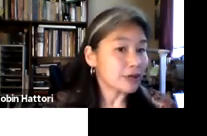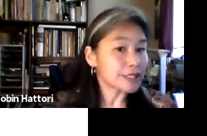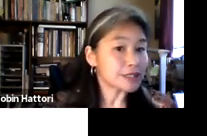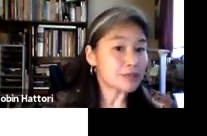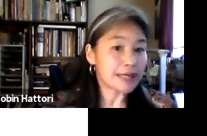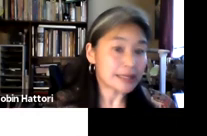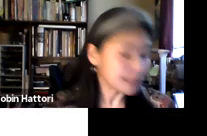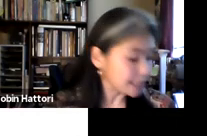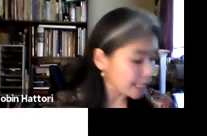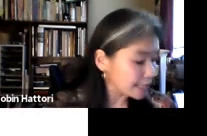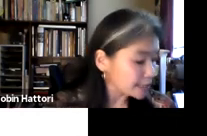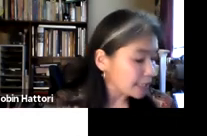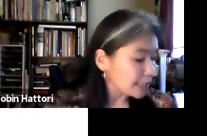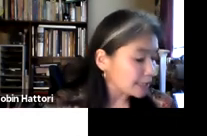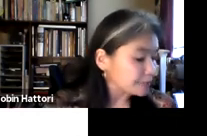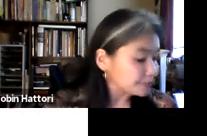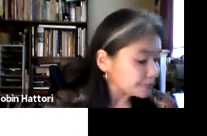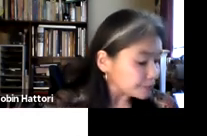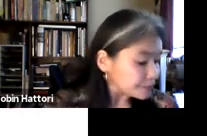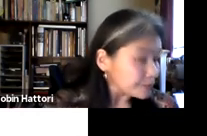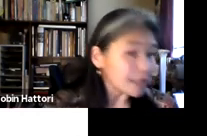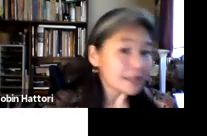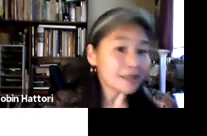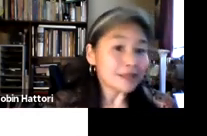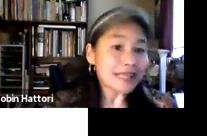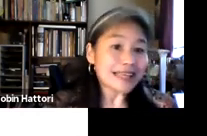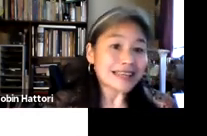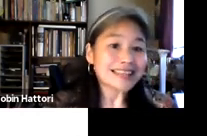I use internment because out of habit more than anything. But I